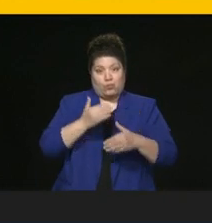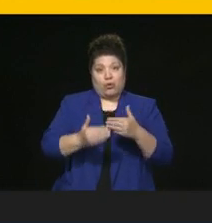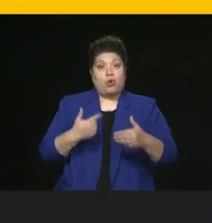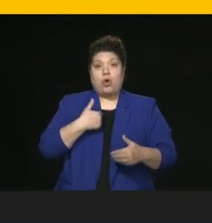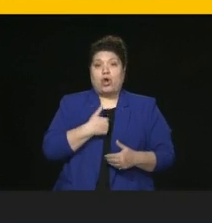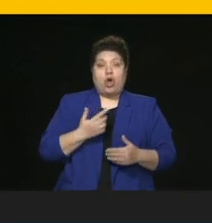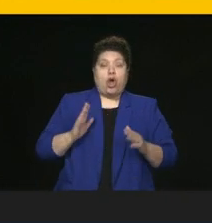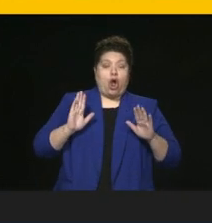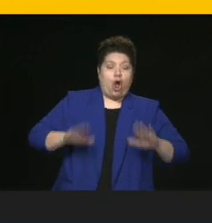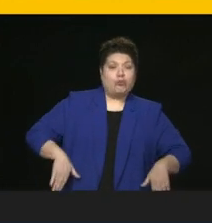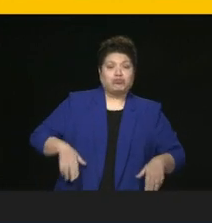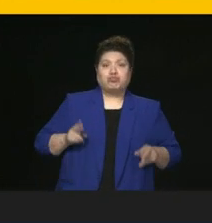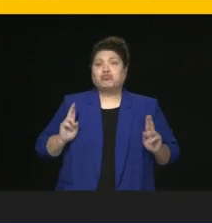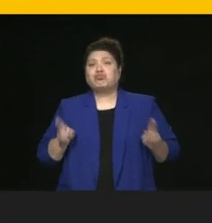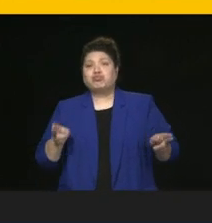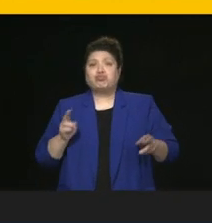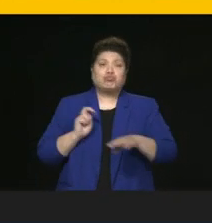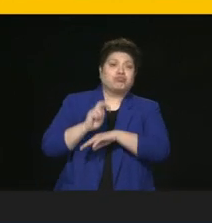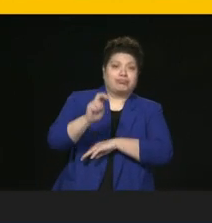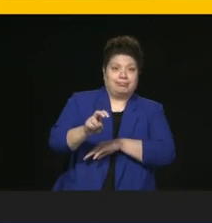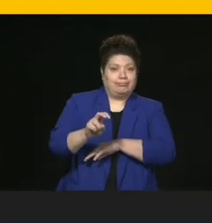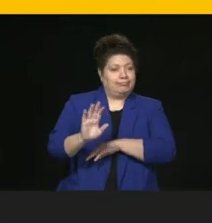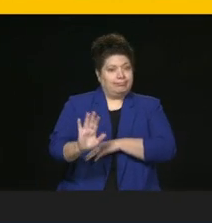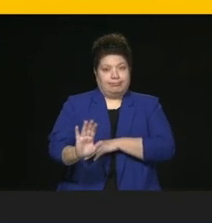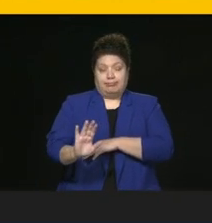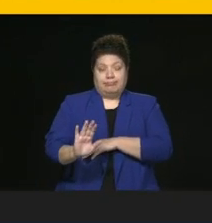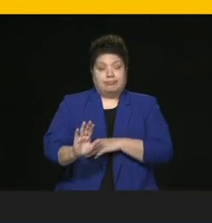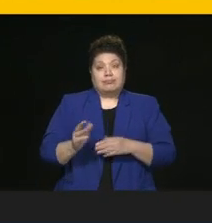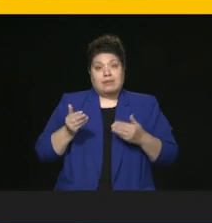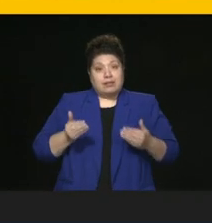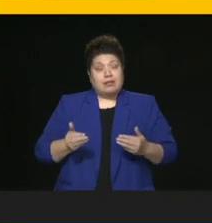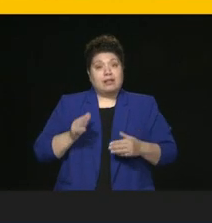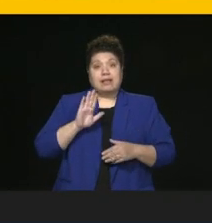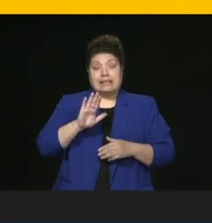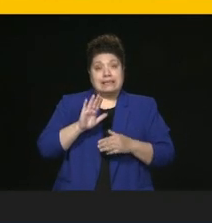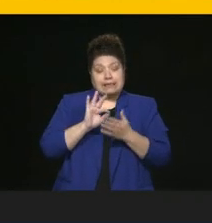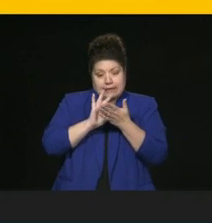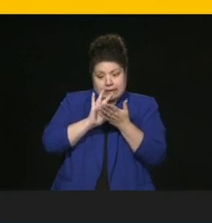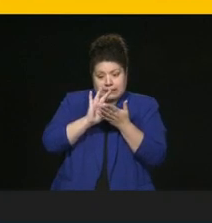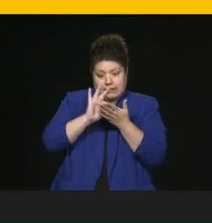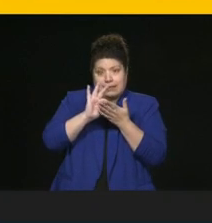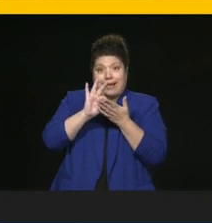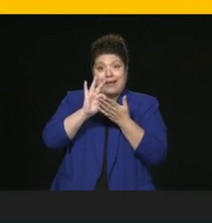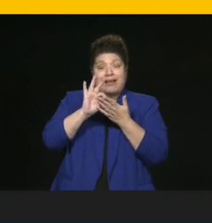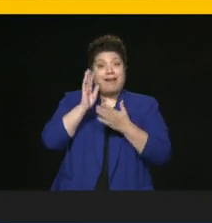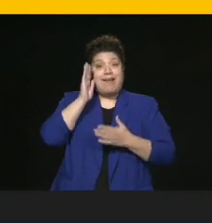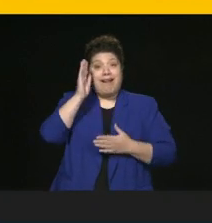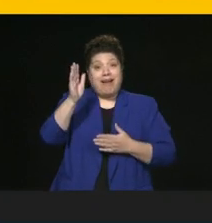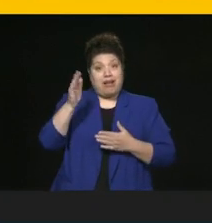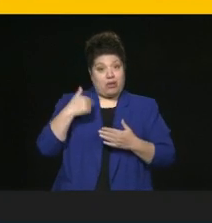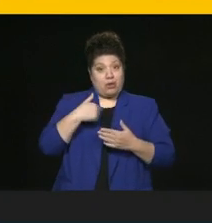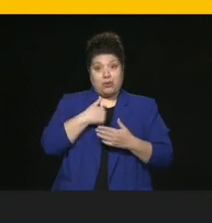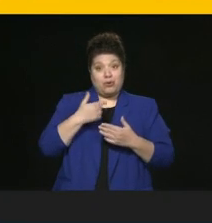THERE WILL BE MARATHON AND NO REWARDS FOR QUITTING EARLY.